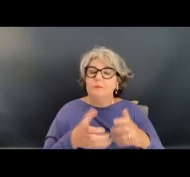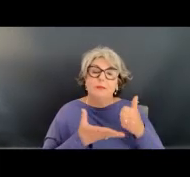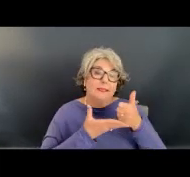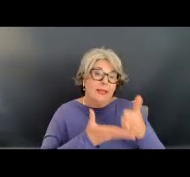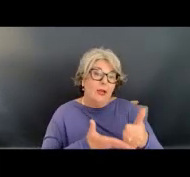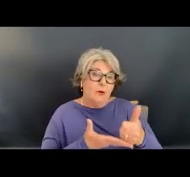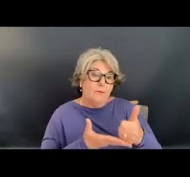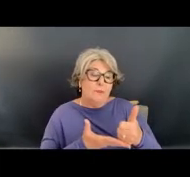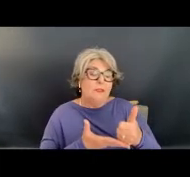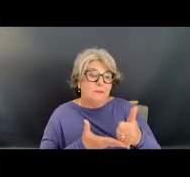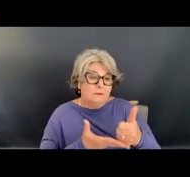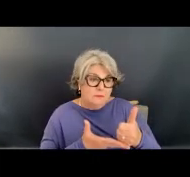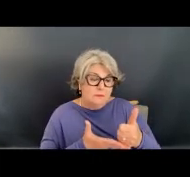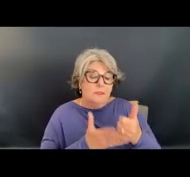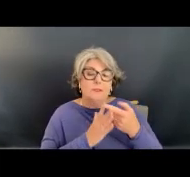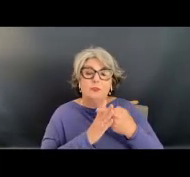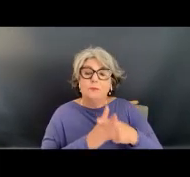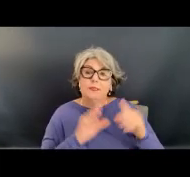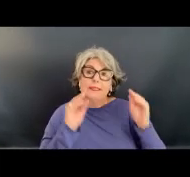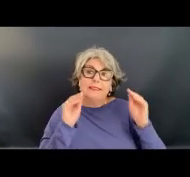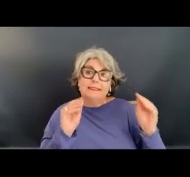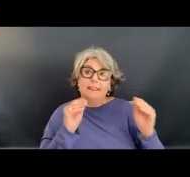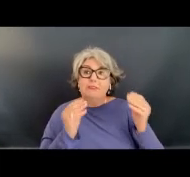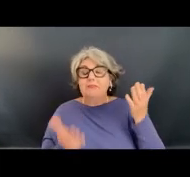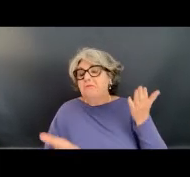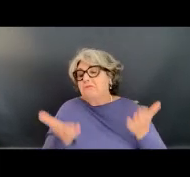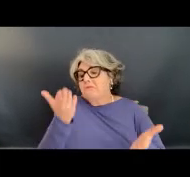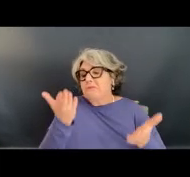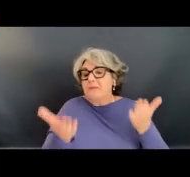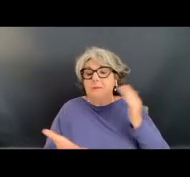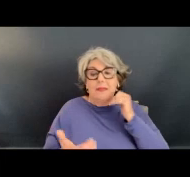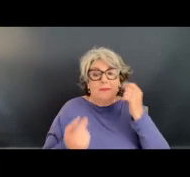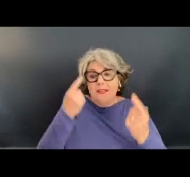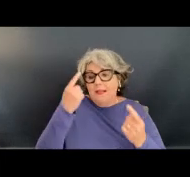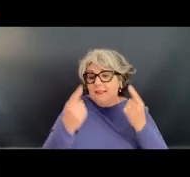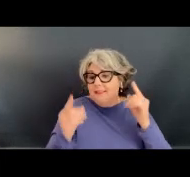them enter teaching who might not have considered teaching otherwise.